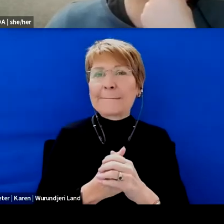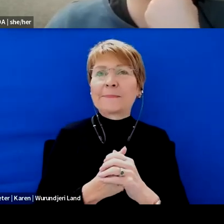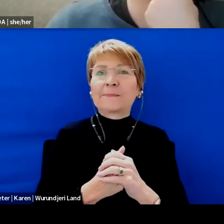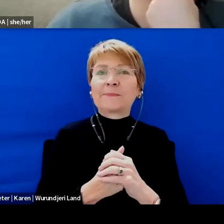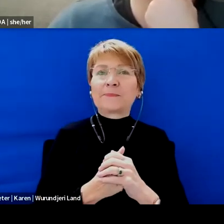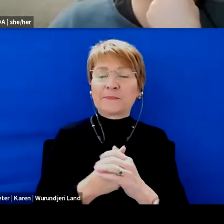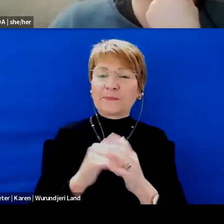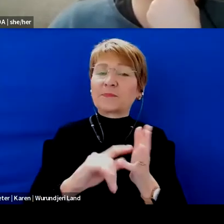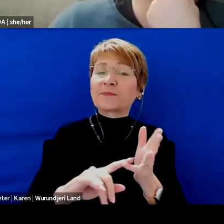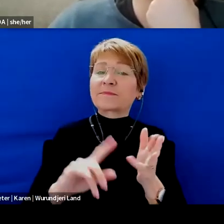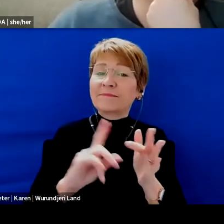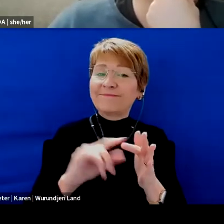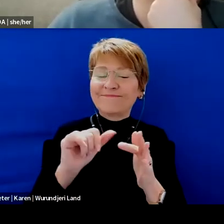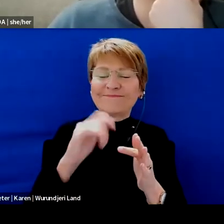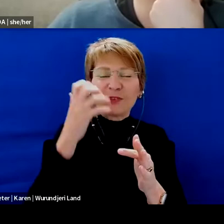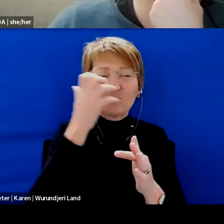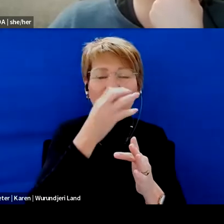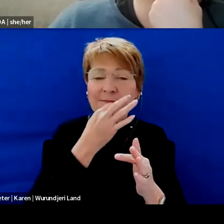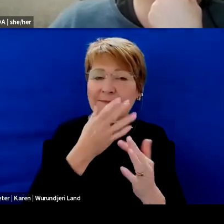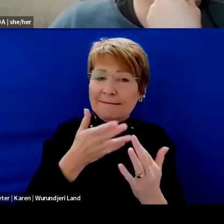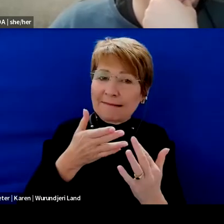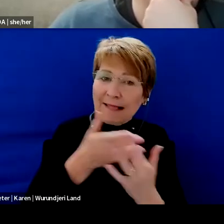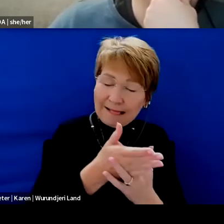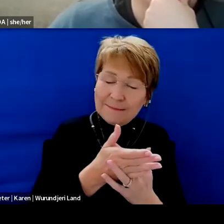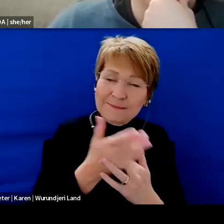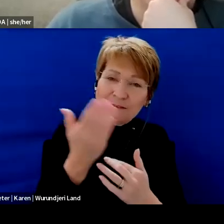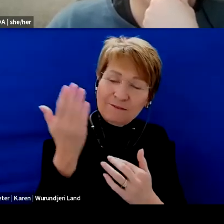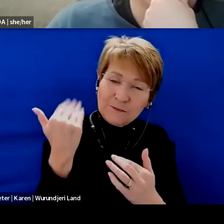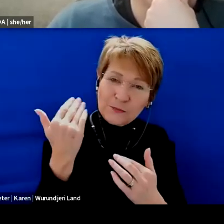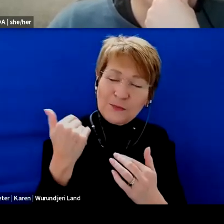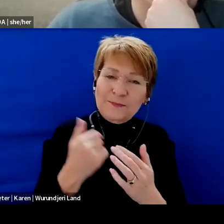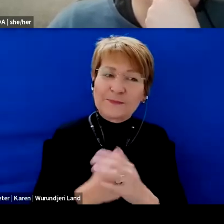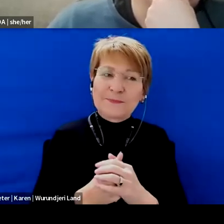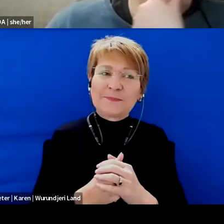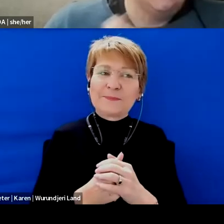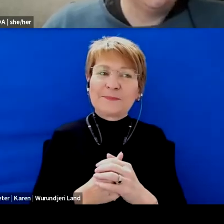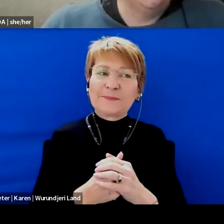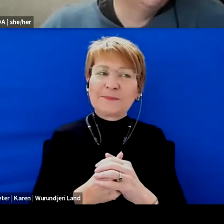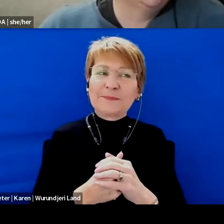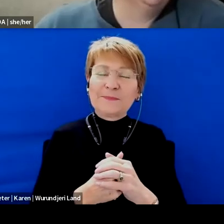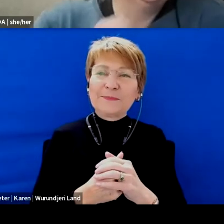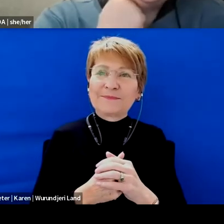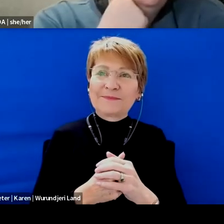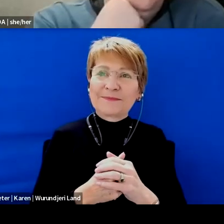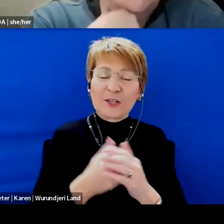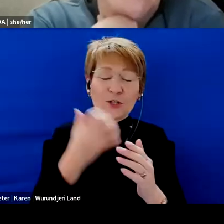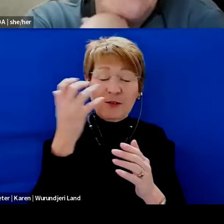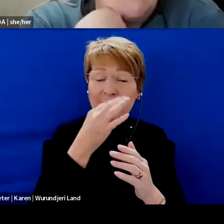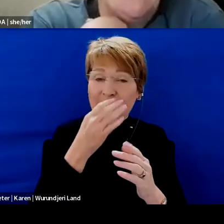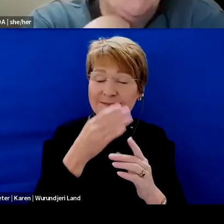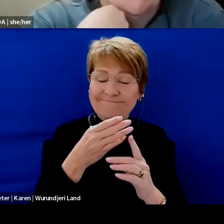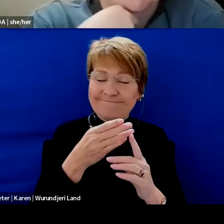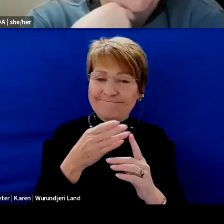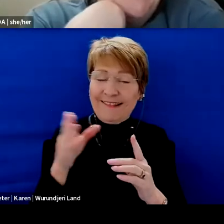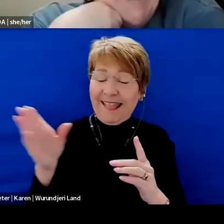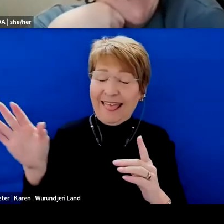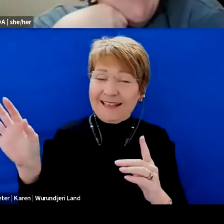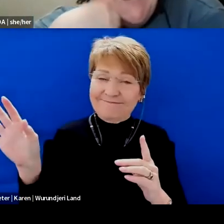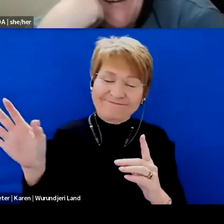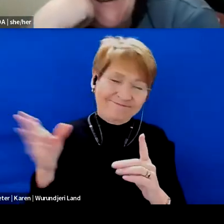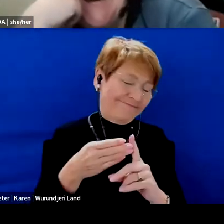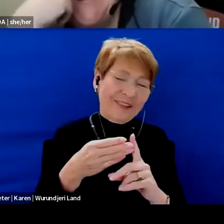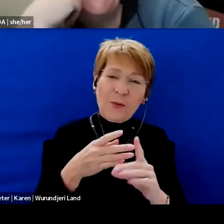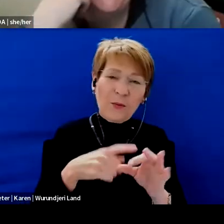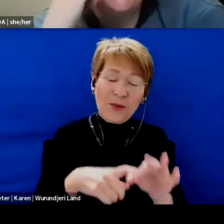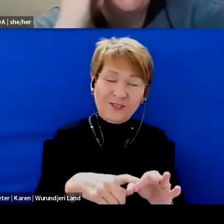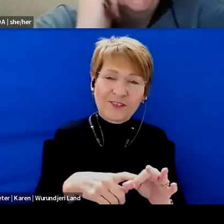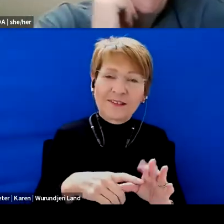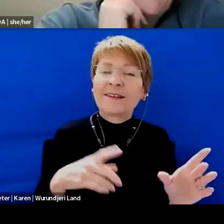Thank you and I cut you off. Sorry, Ashley from your point, sorry I taking totally off so go go back to the question.